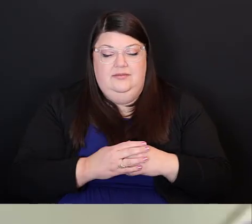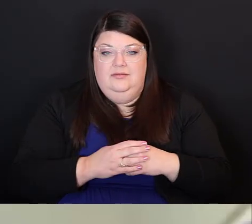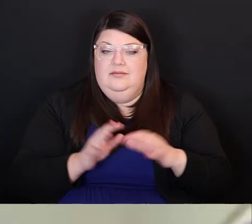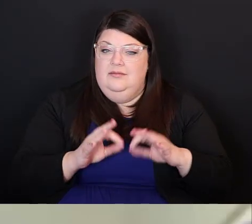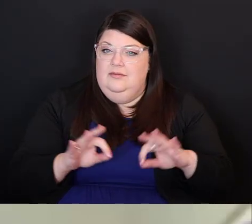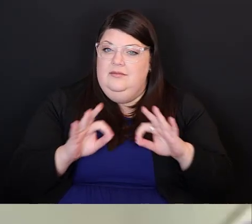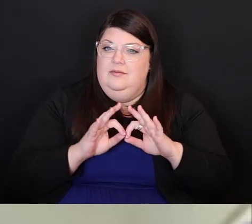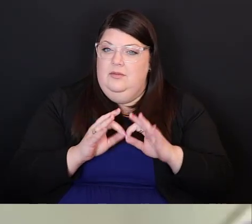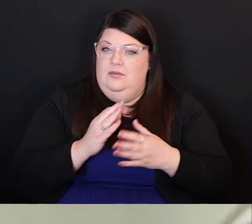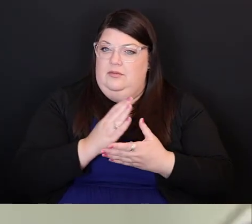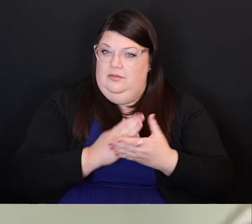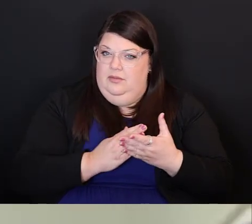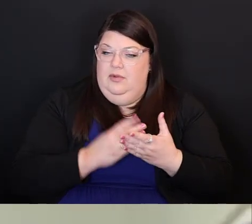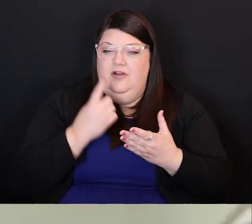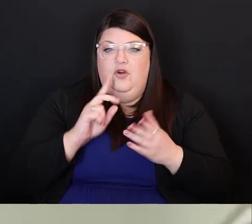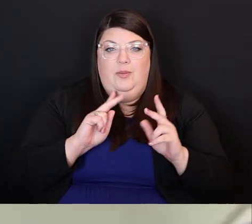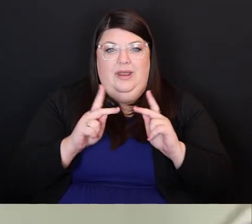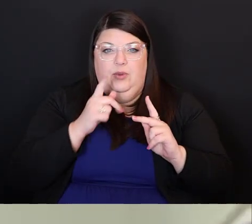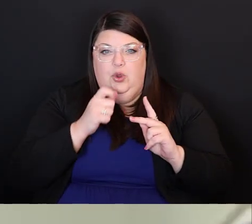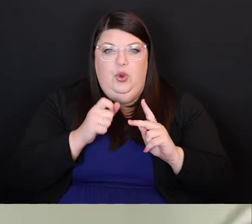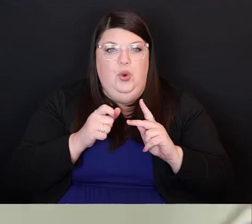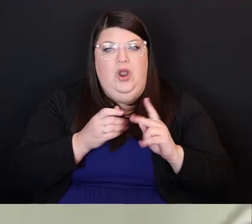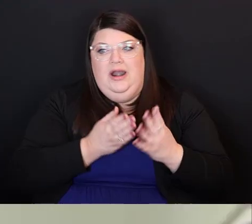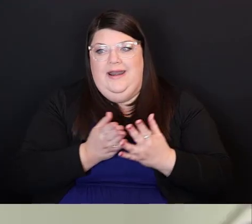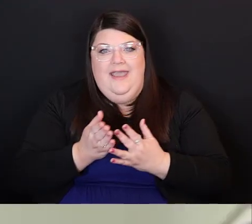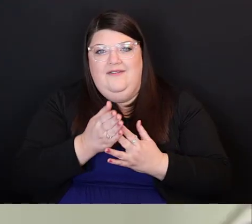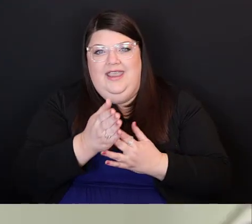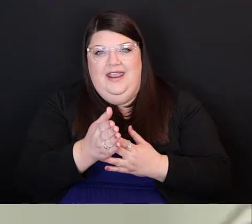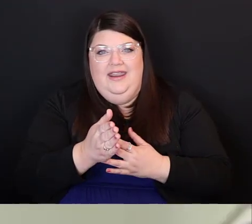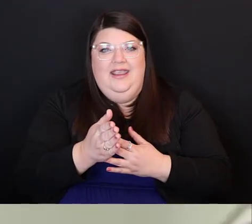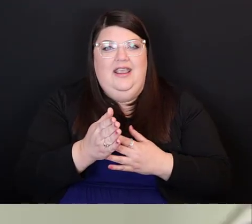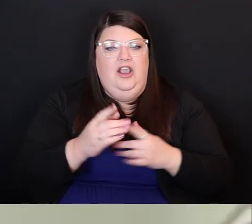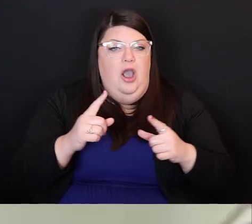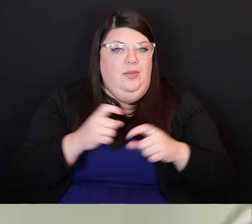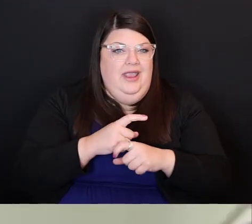especially interior environments like airports or shopping centers that make